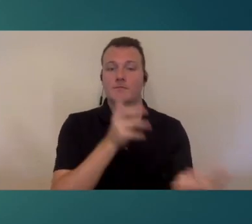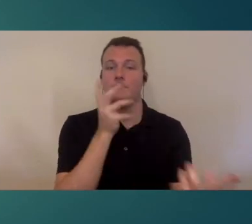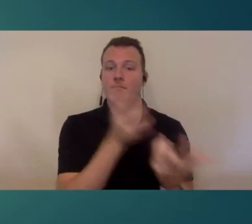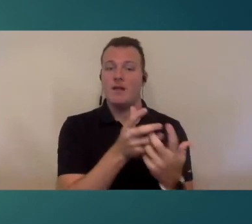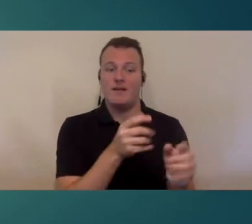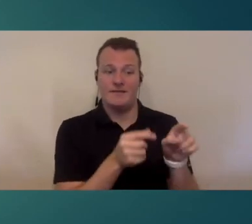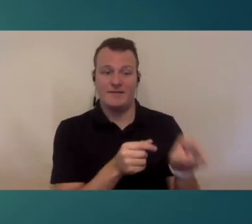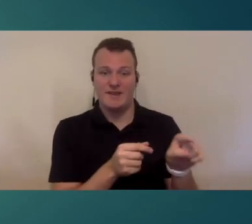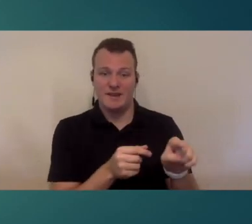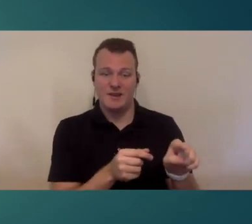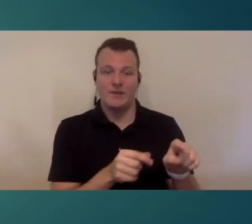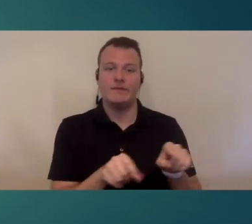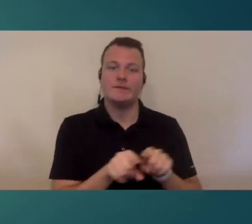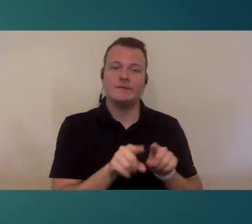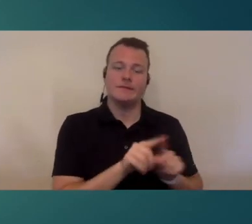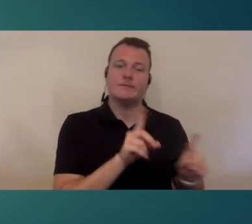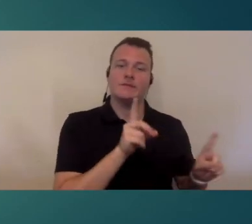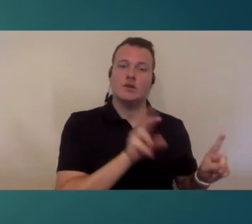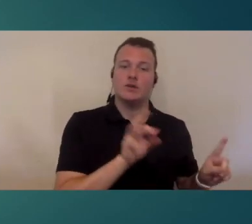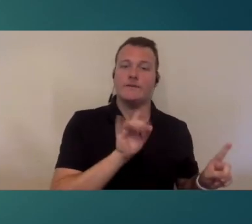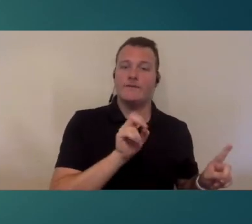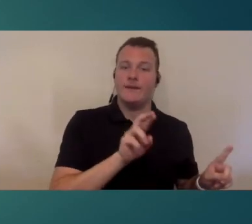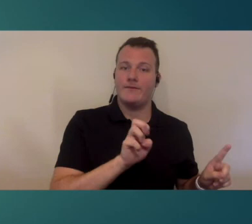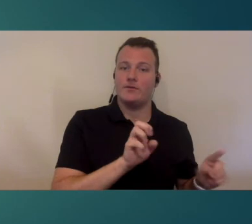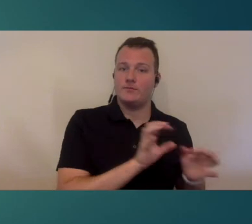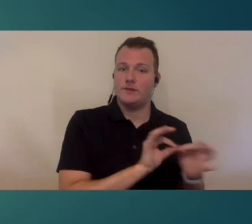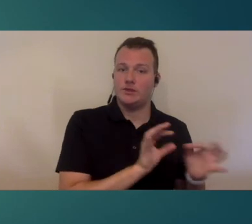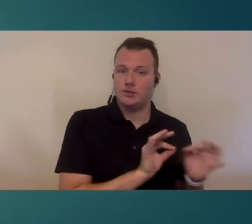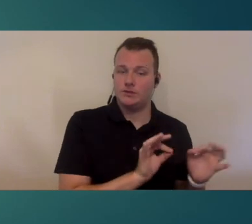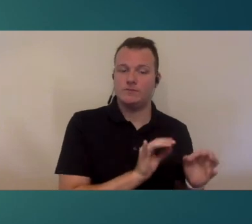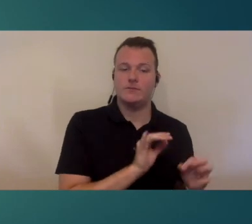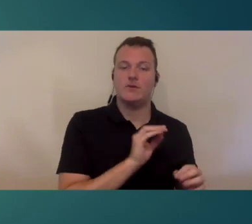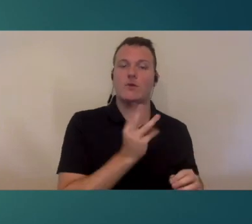you're applying for. As Dr. Megann Faivre said earlier, that's when you're